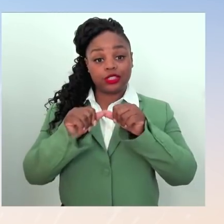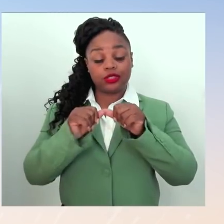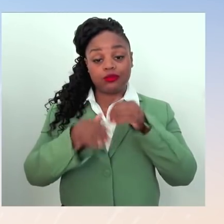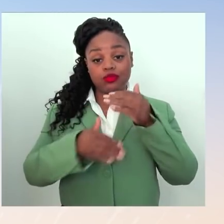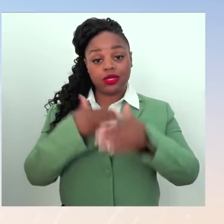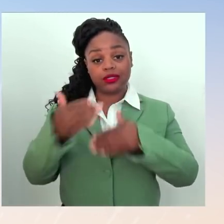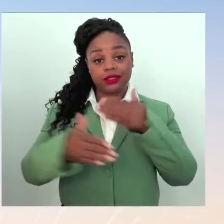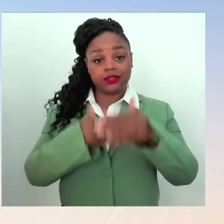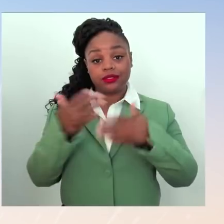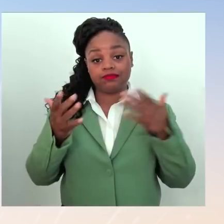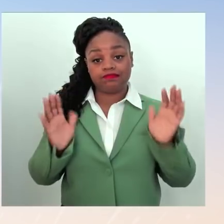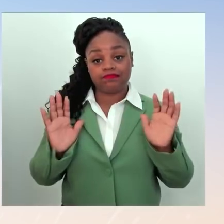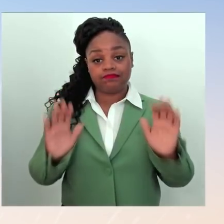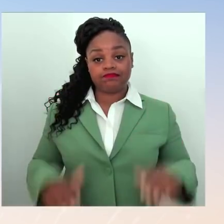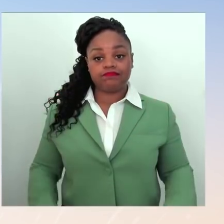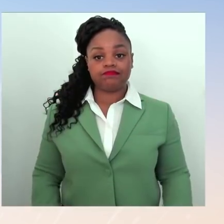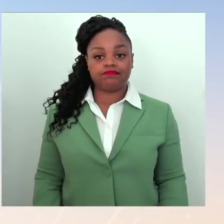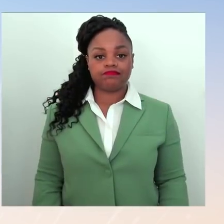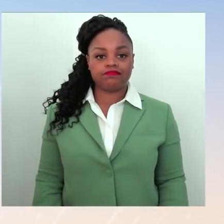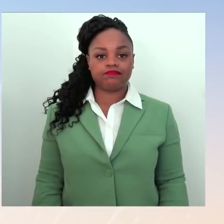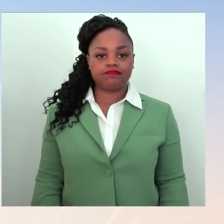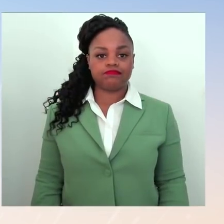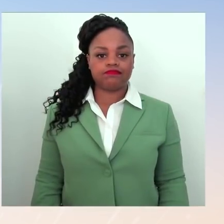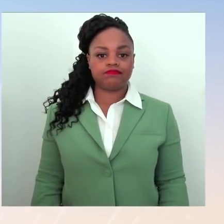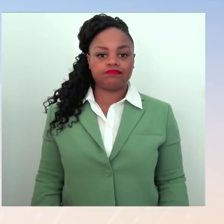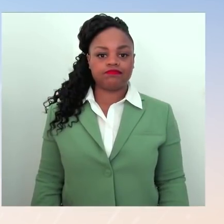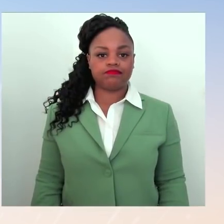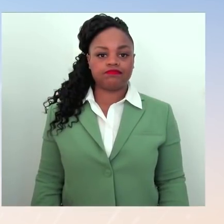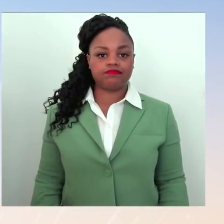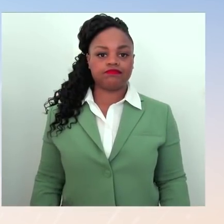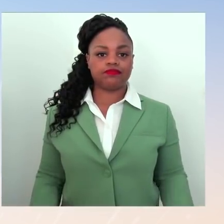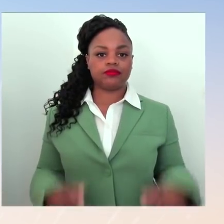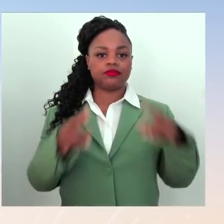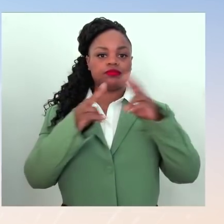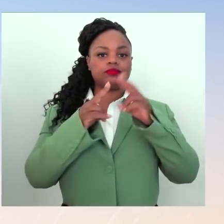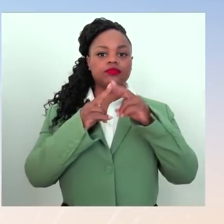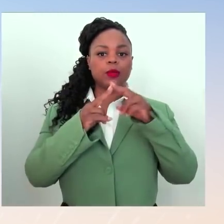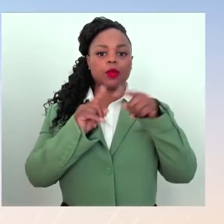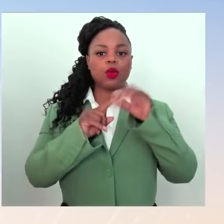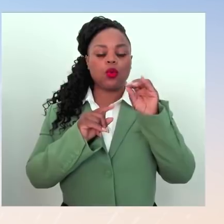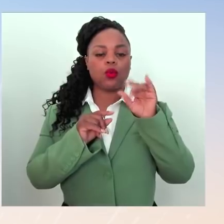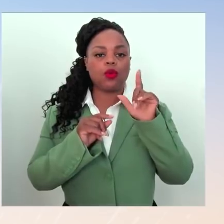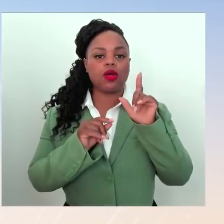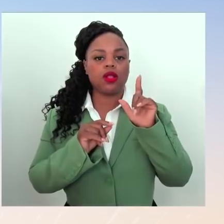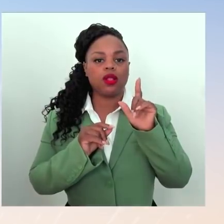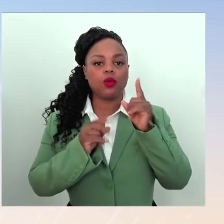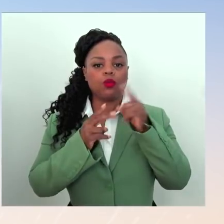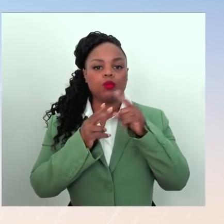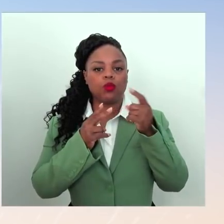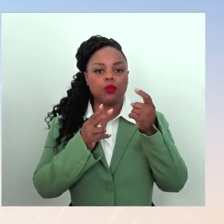The Press: So, two quick ones on oil and then just one other one. Ms. Psaki: Yeah. The Press: You mentioned the meeting this morning with Britain, France,